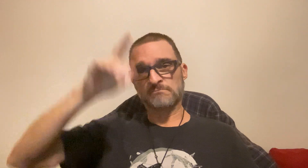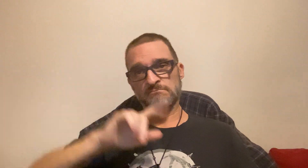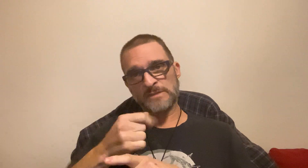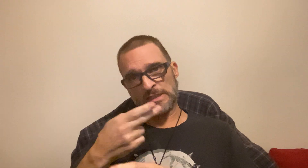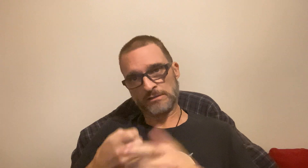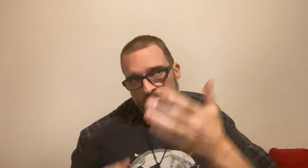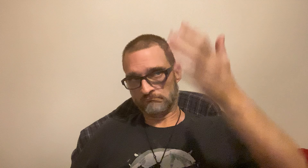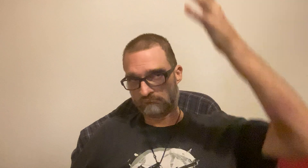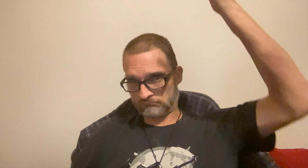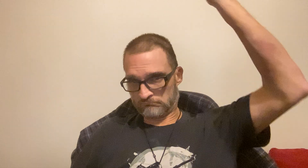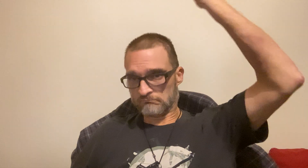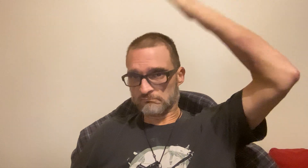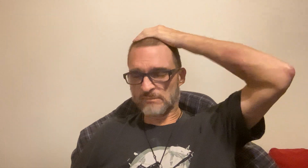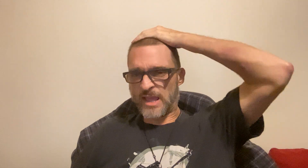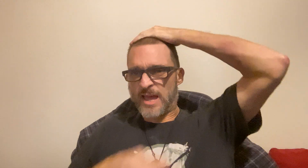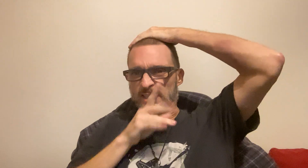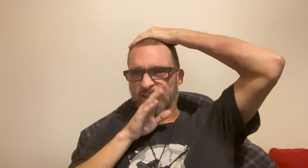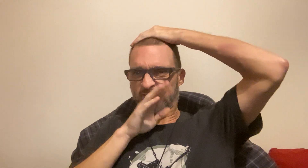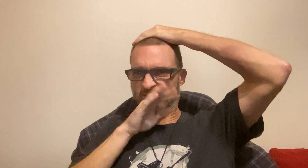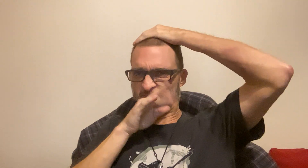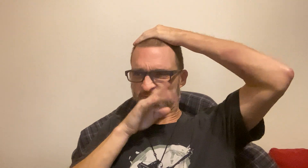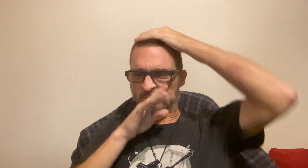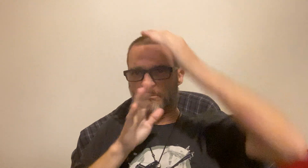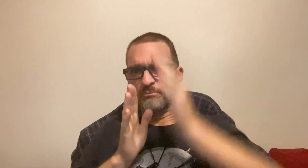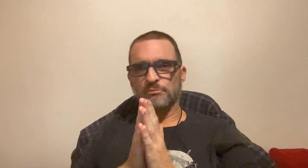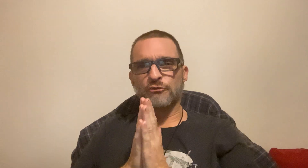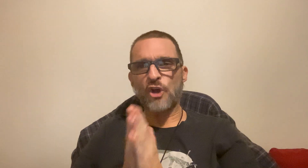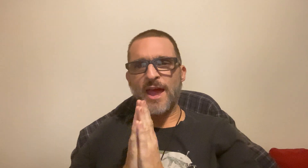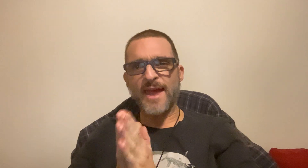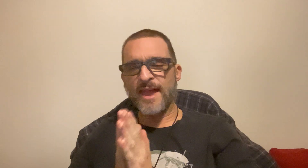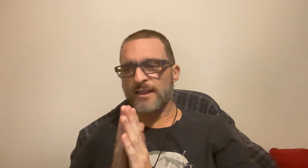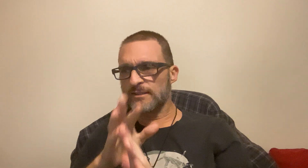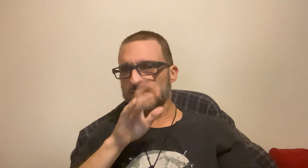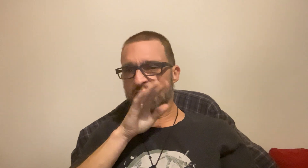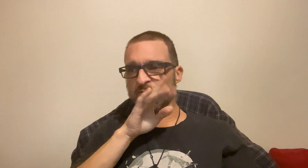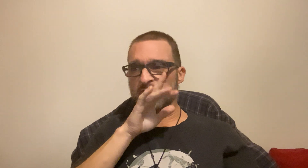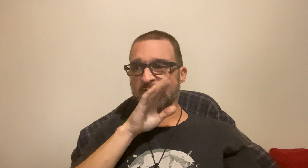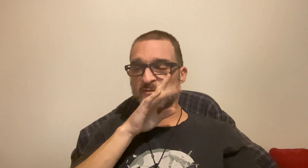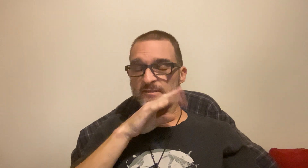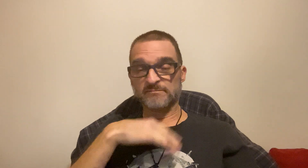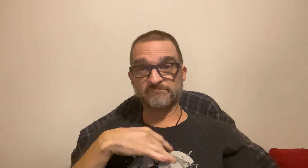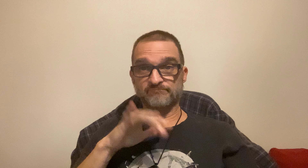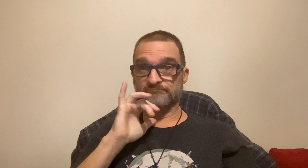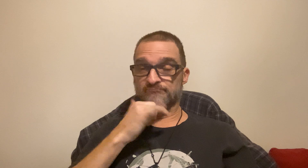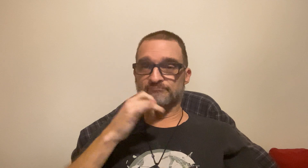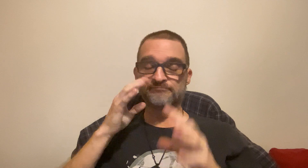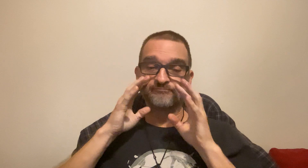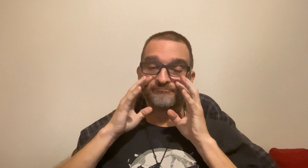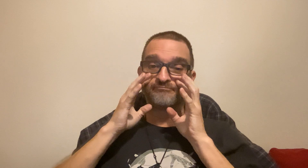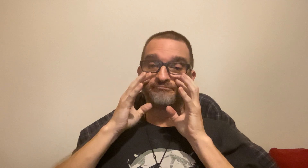his hand on my head. He laid his hand on my head and continued to speak and pray -- saying a prayer.